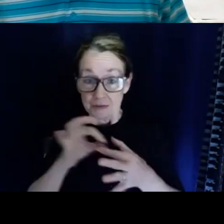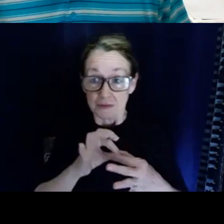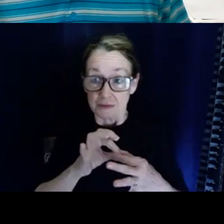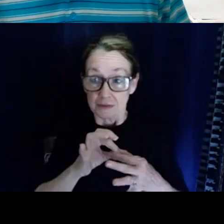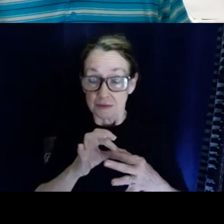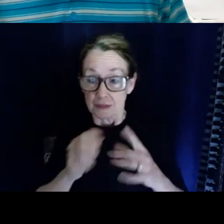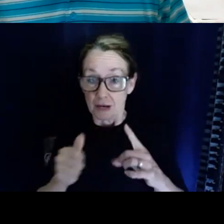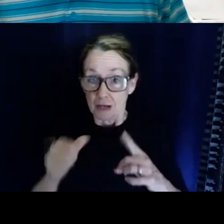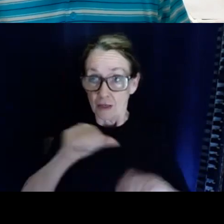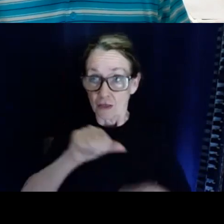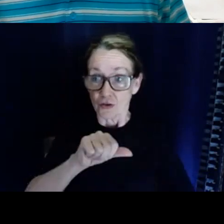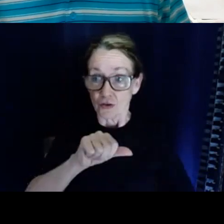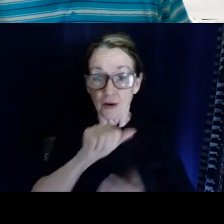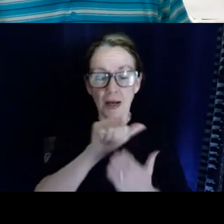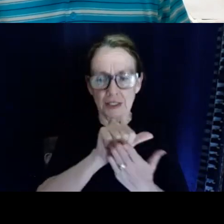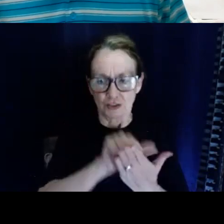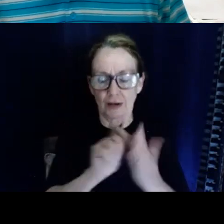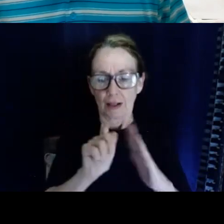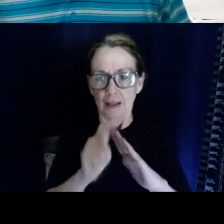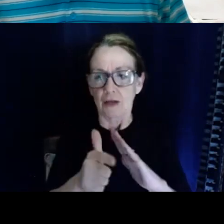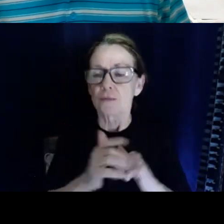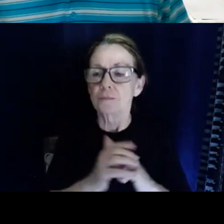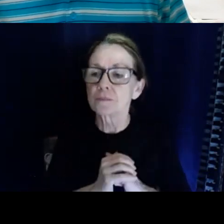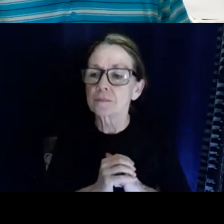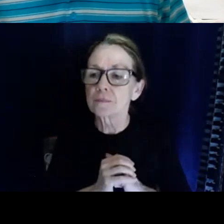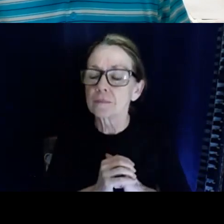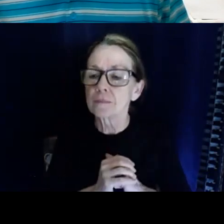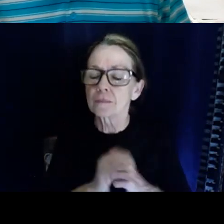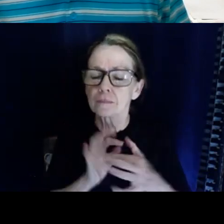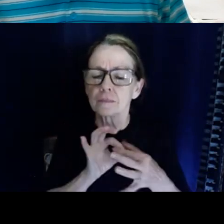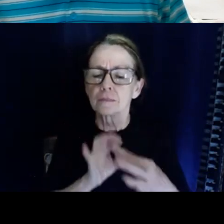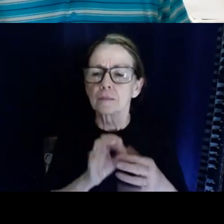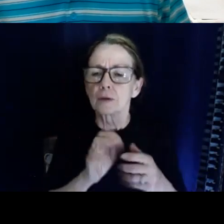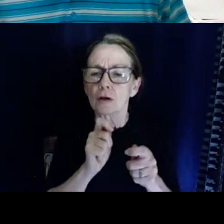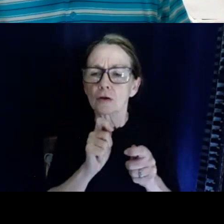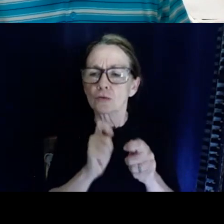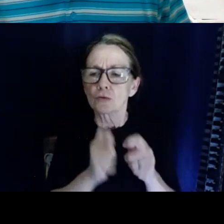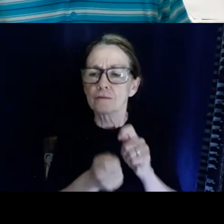YEAH, SURE.